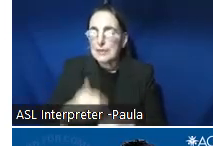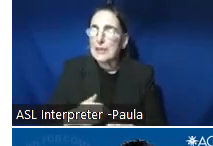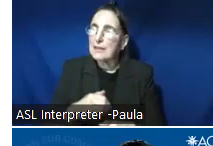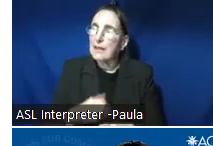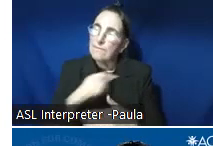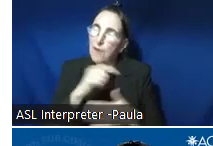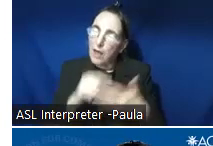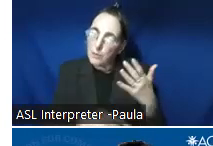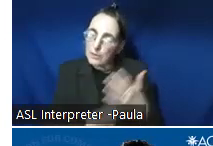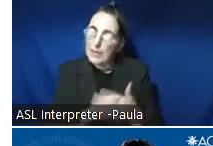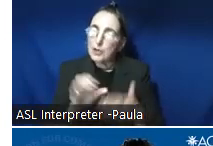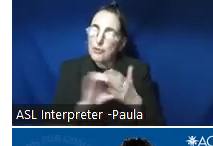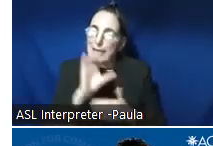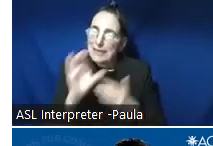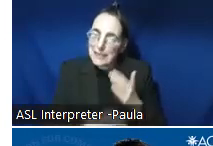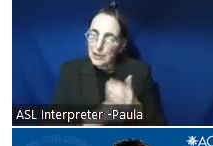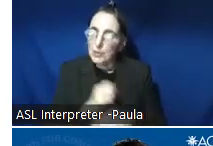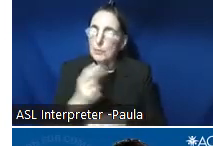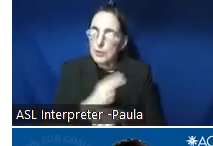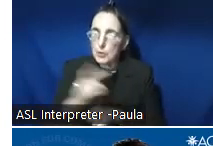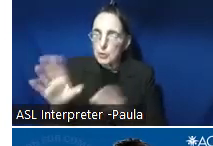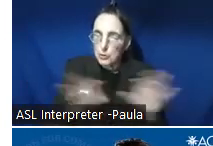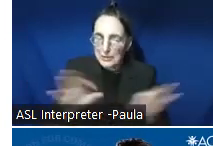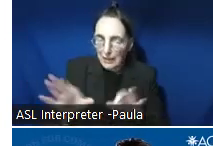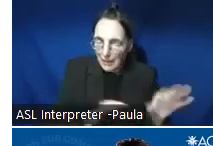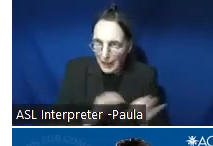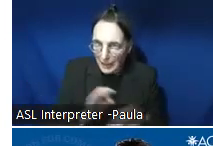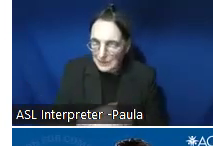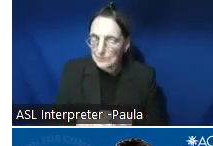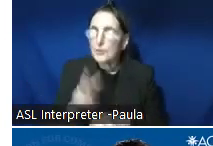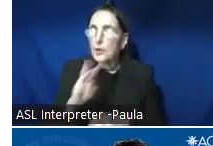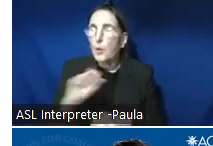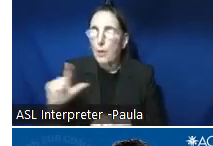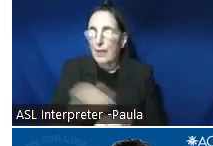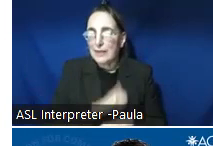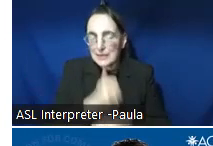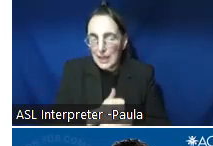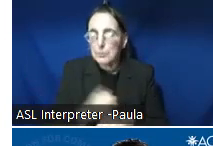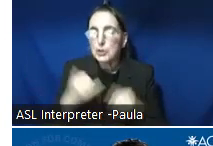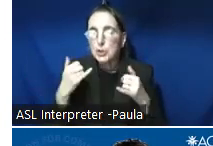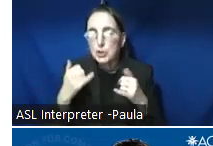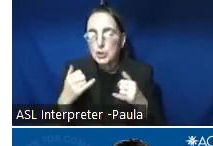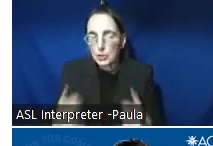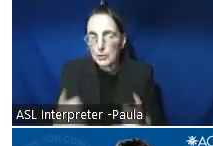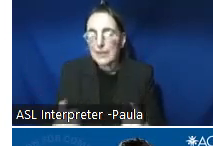participating states. Evidence of well-established and currently active Medicaid community living and housing partnerships that